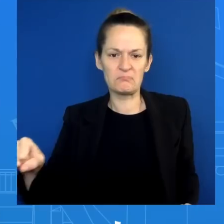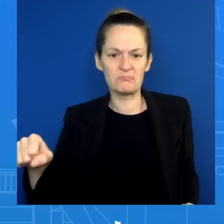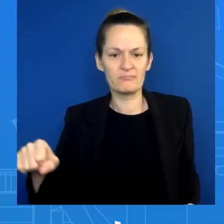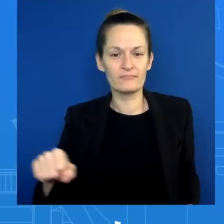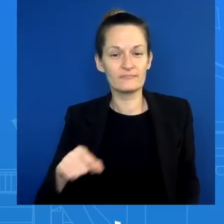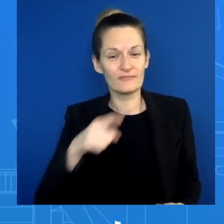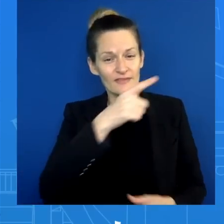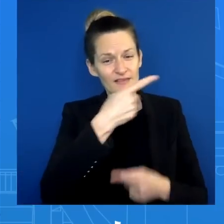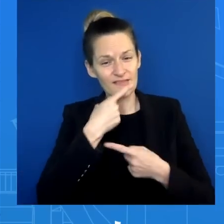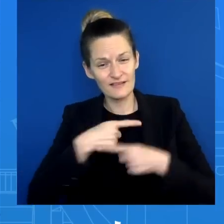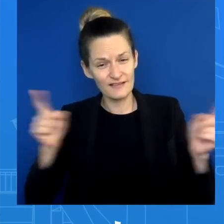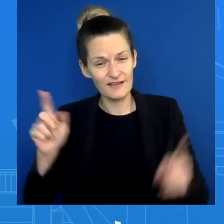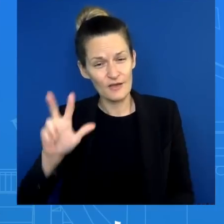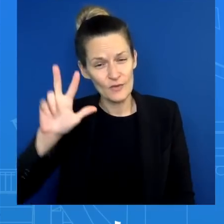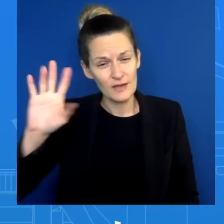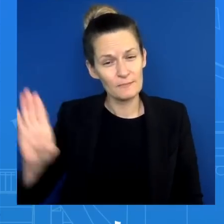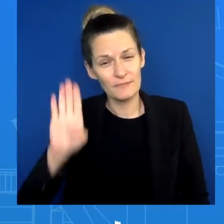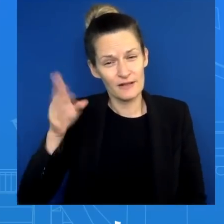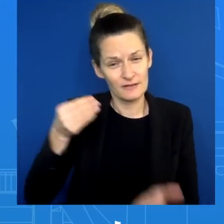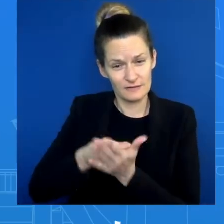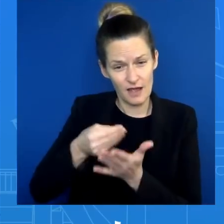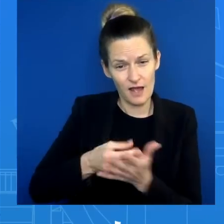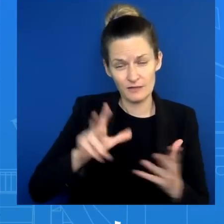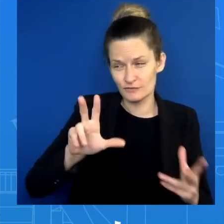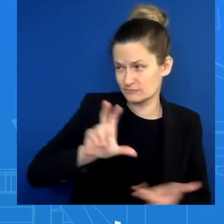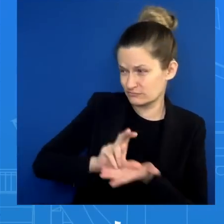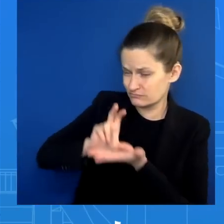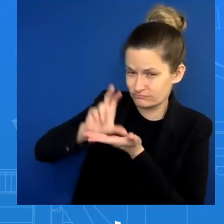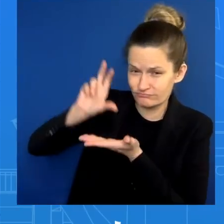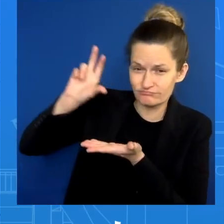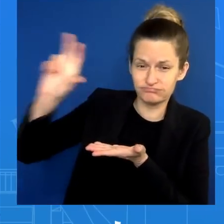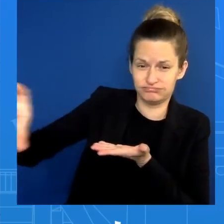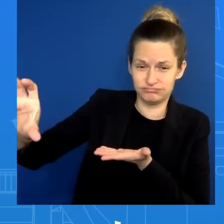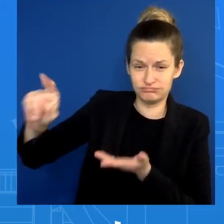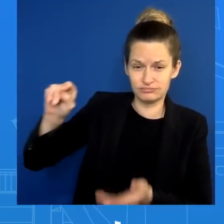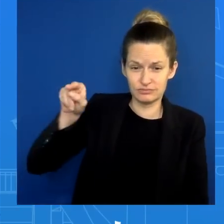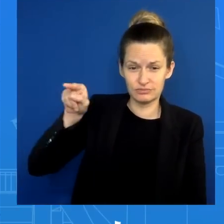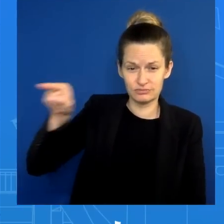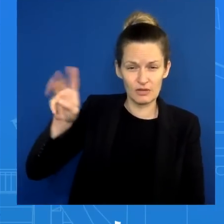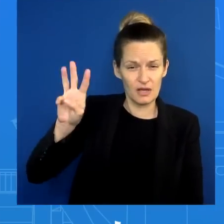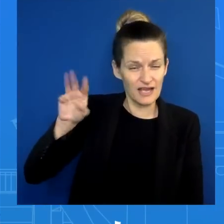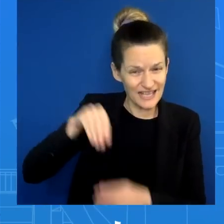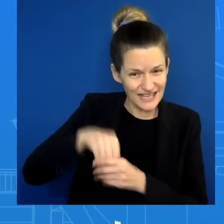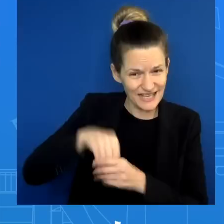that shows our long term support for Ukraine. And we're going to continue to support them